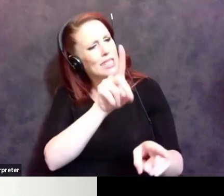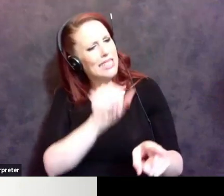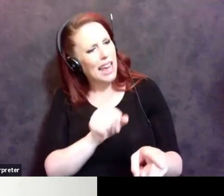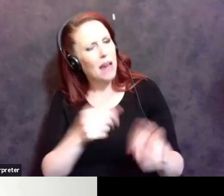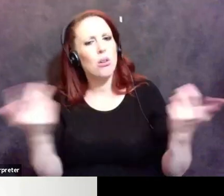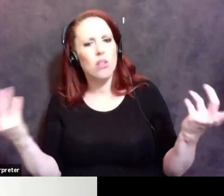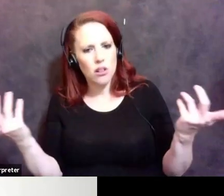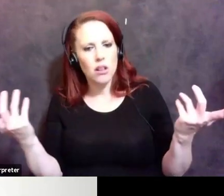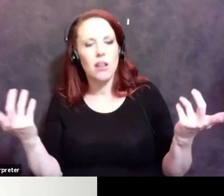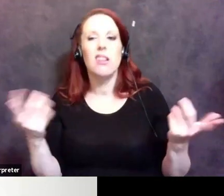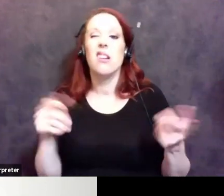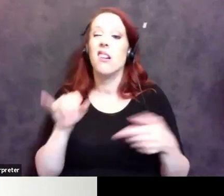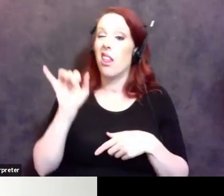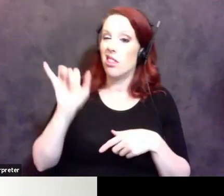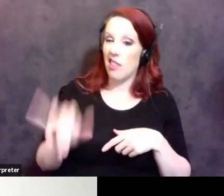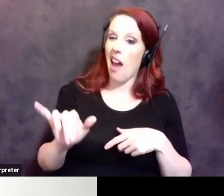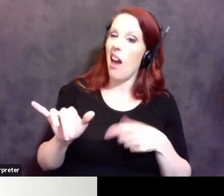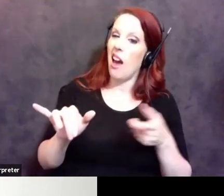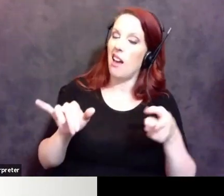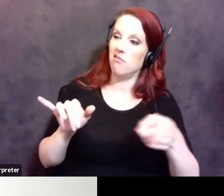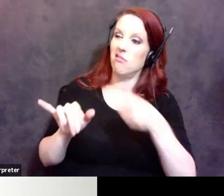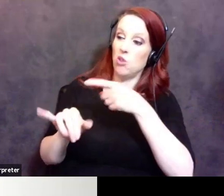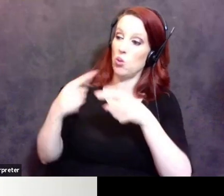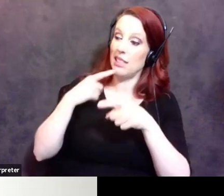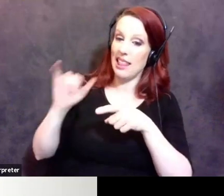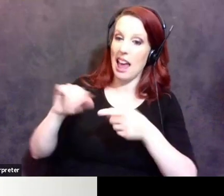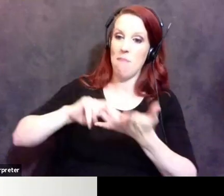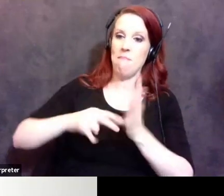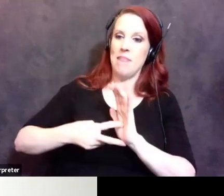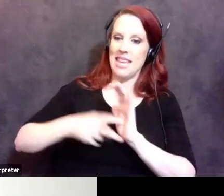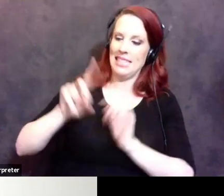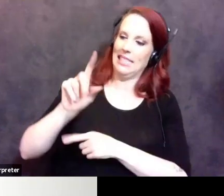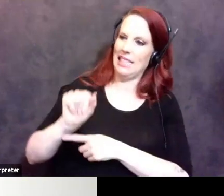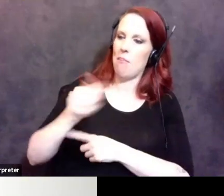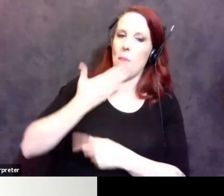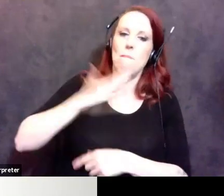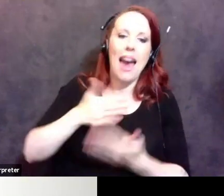is perpetuating the stigma that being disabled is a bad thing and when we don't use words